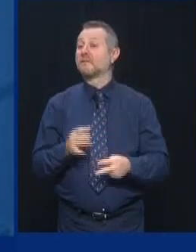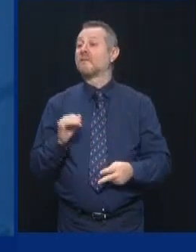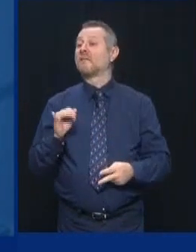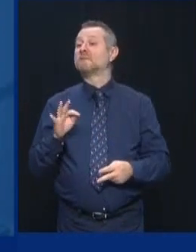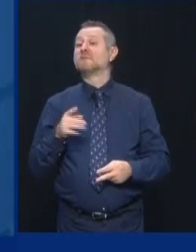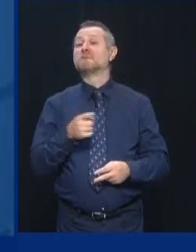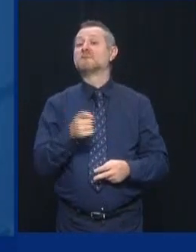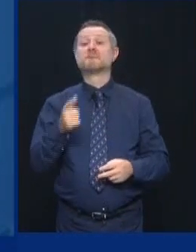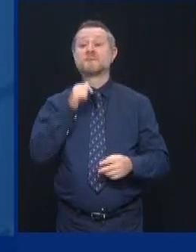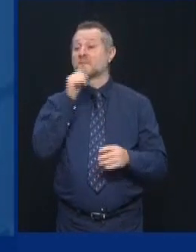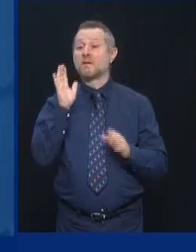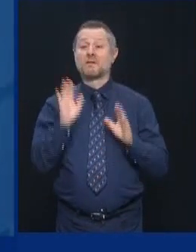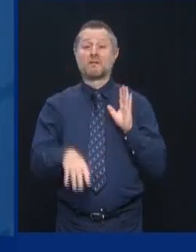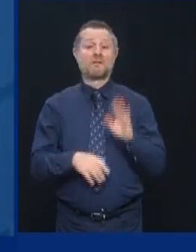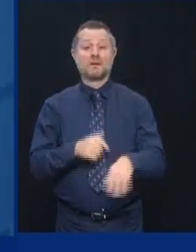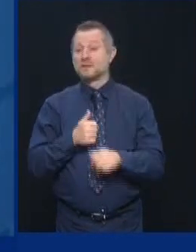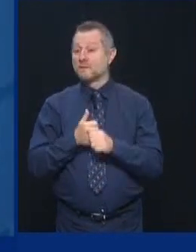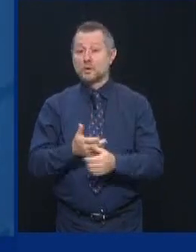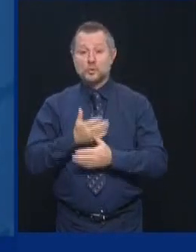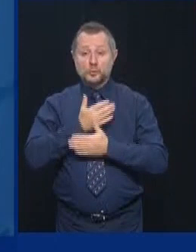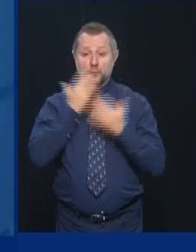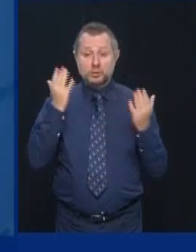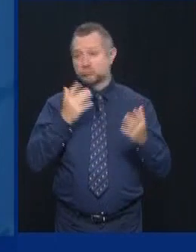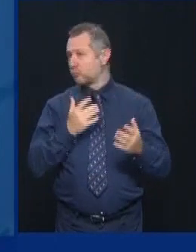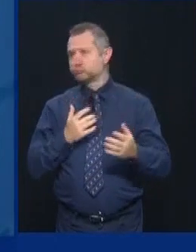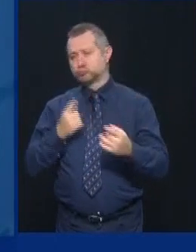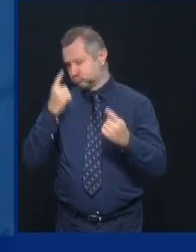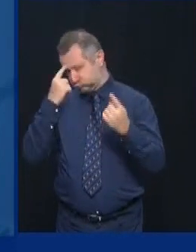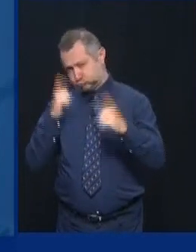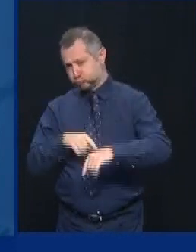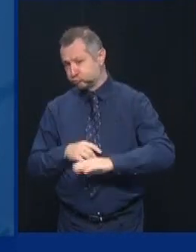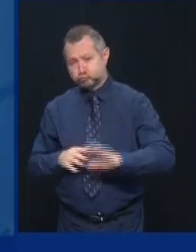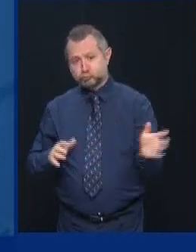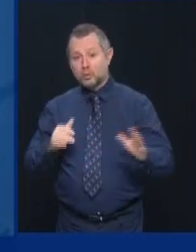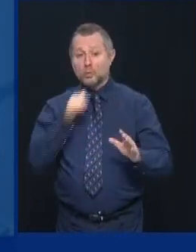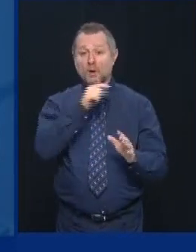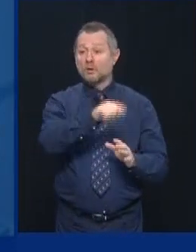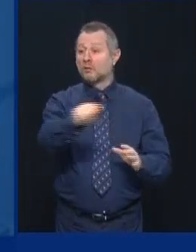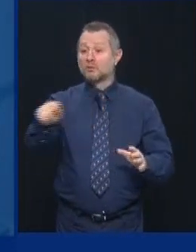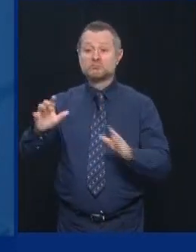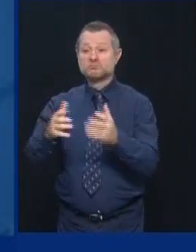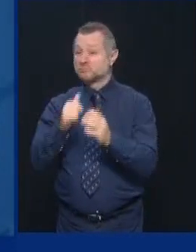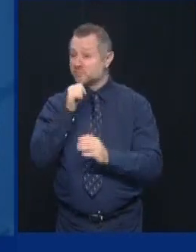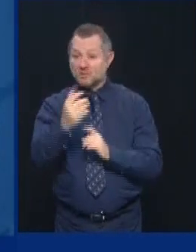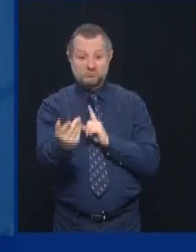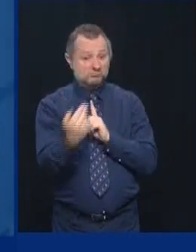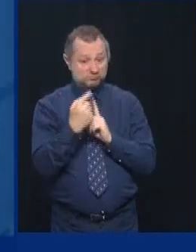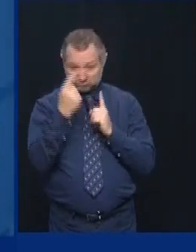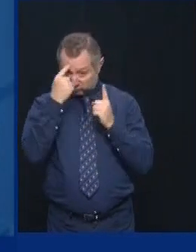ENFORCEMENT. BUT BOTH OF THOSE CONDITIONS HAVE TO BE IN PLACE.